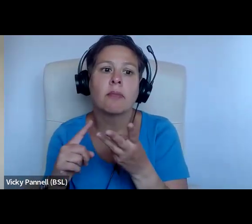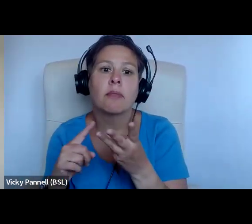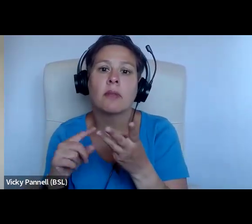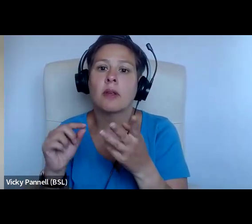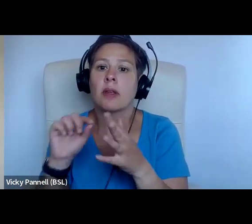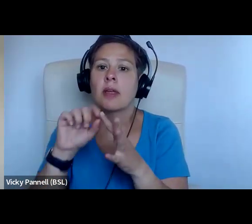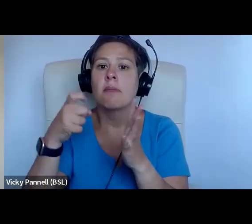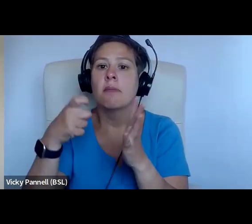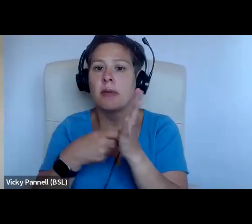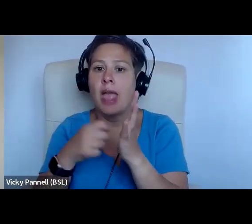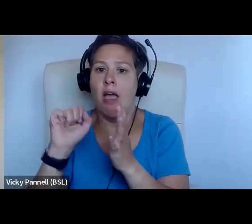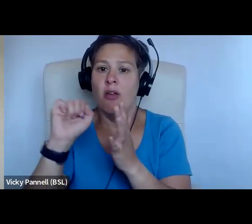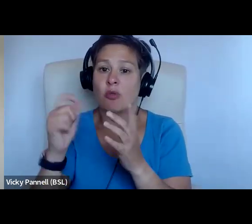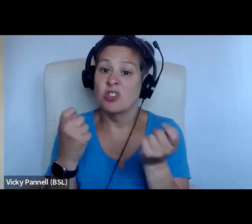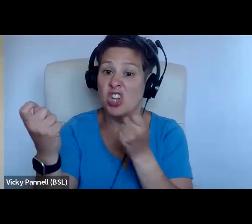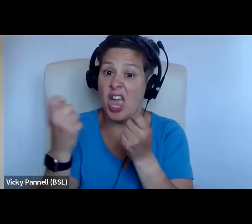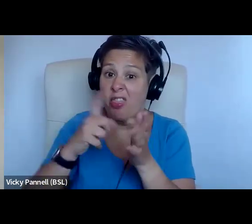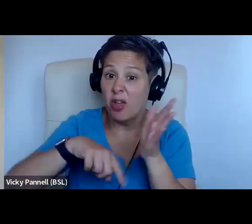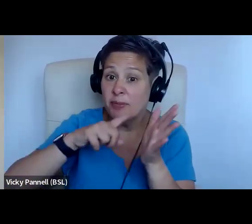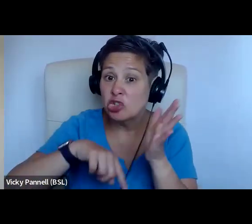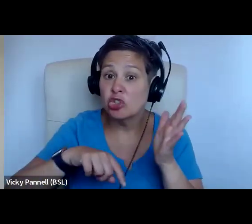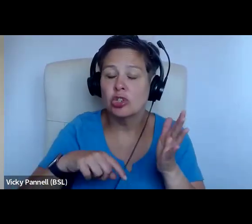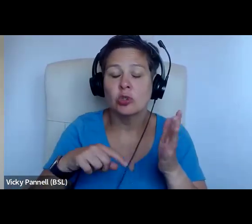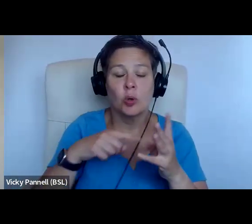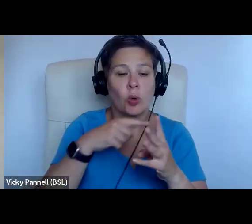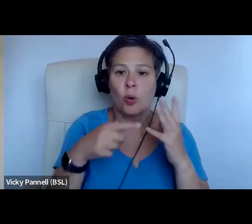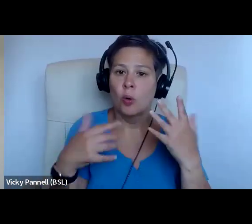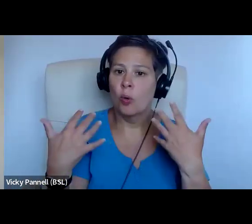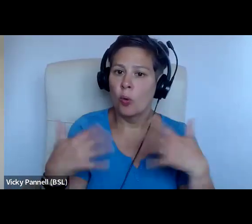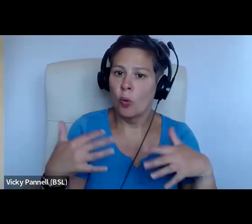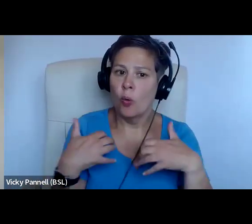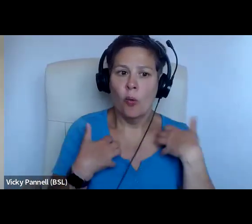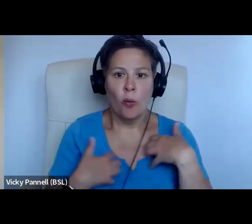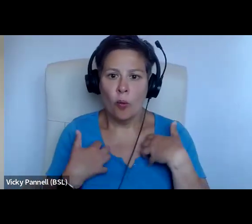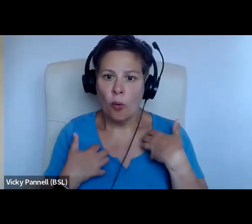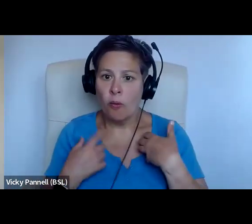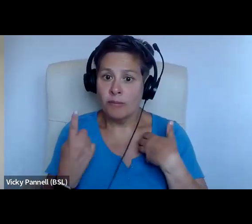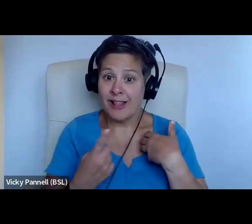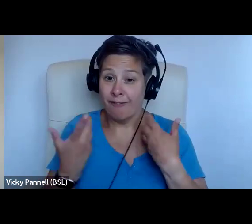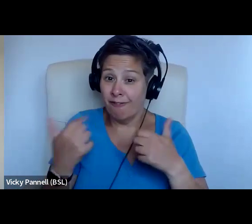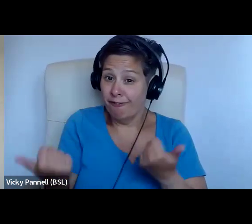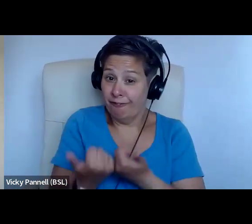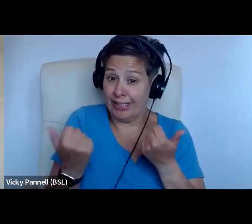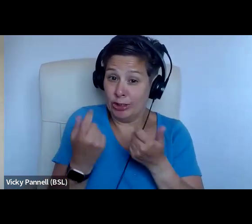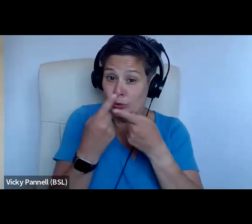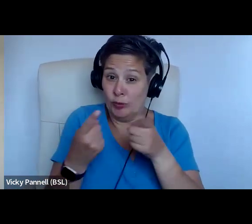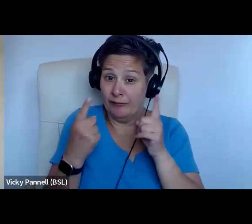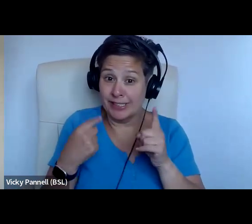university and really hadn't thought that what might immediately feel like it's a difficult thing because